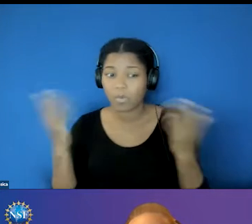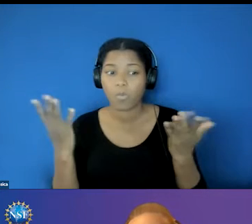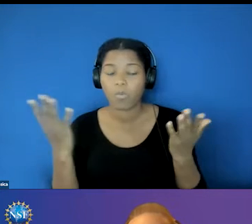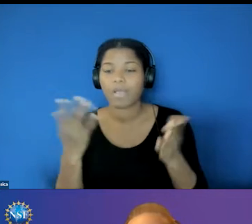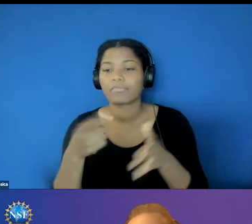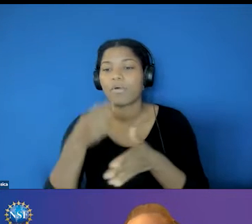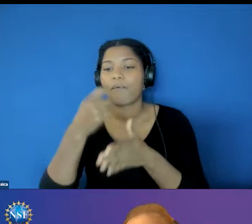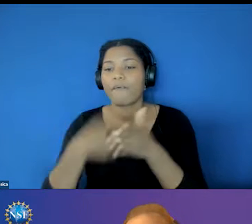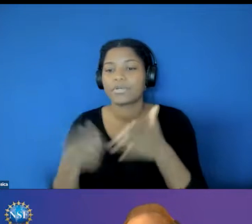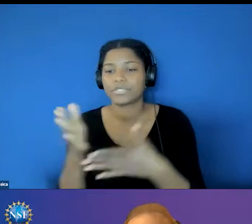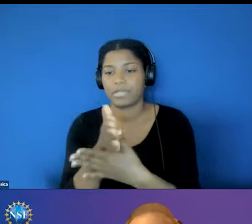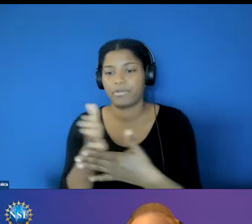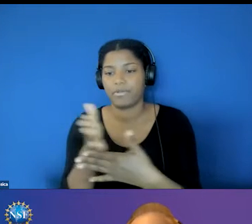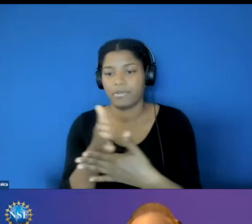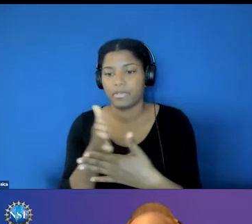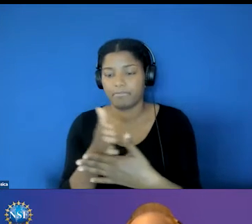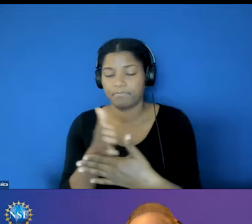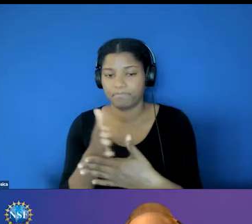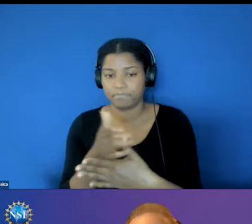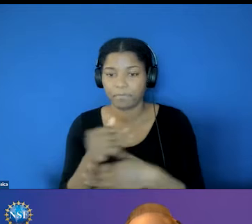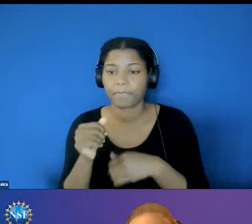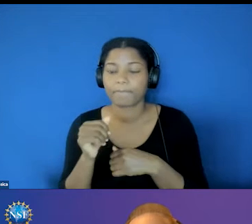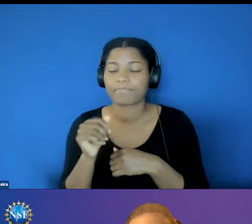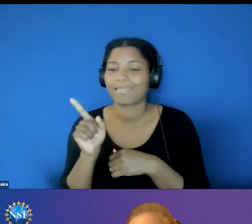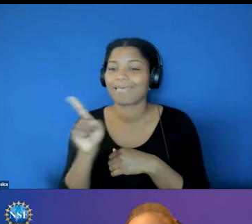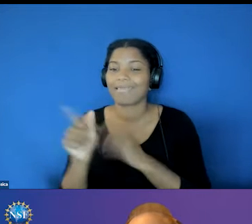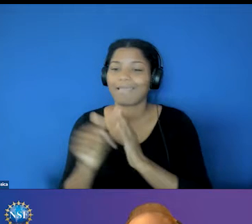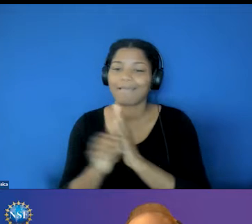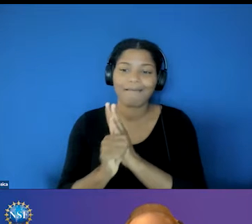dealing with cost sharing where the guidance in the CHIPS and Science Act,